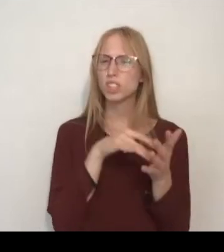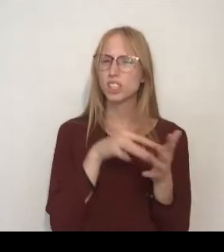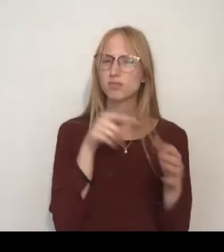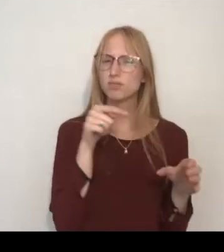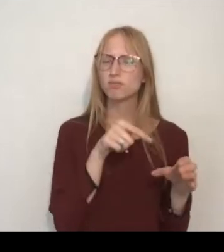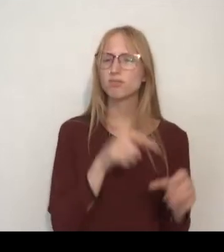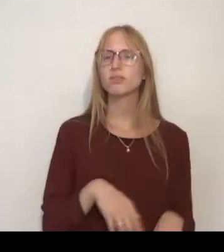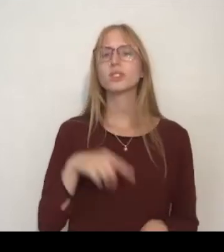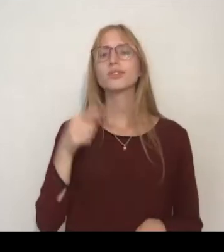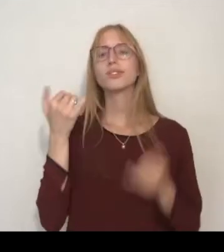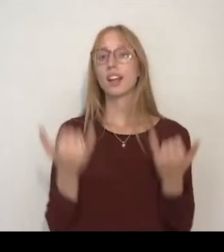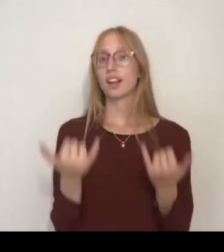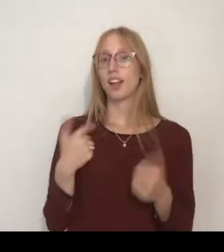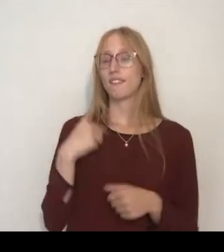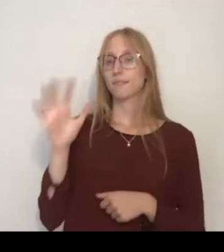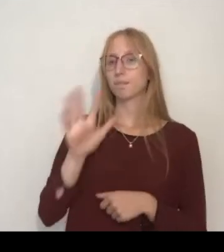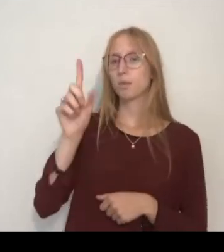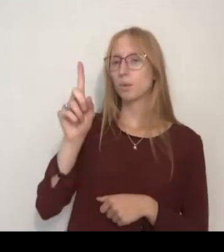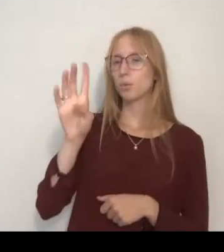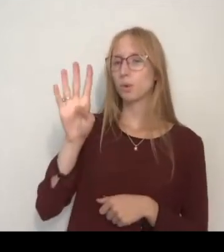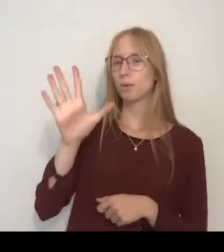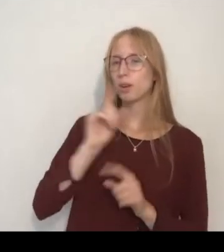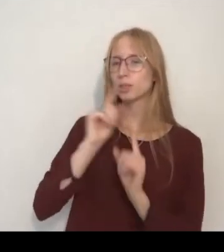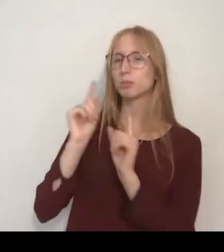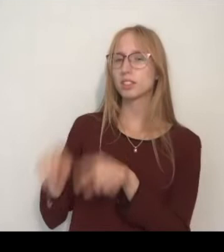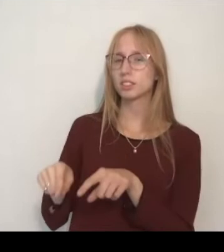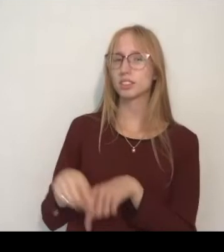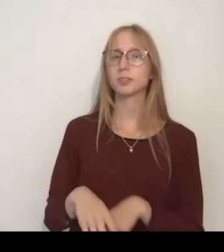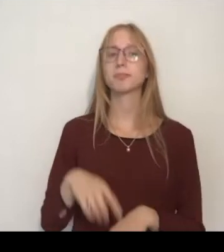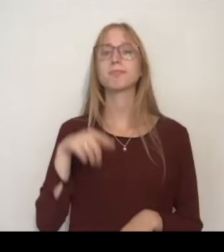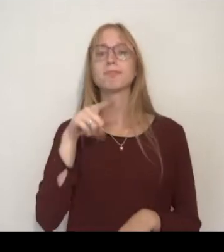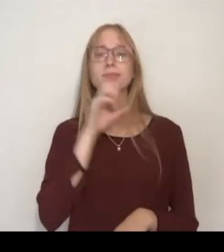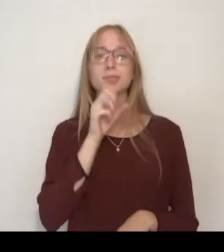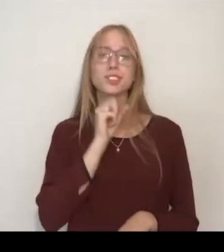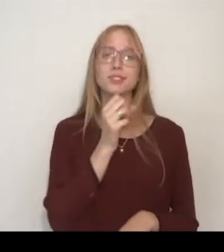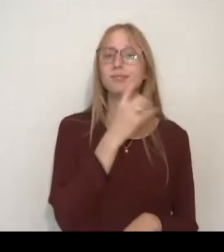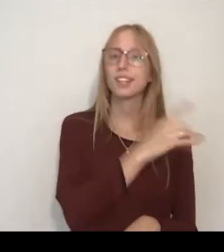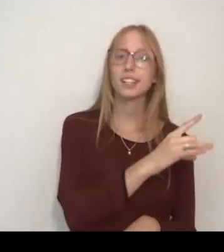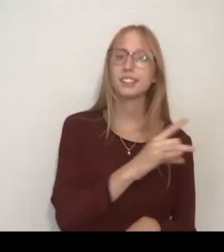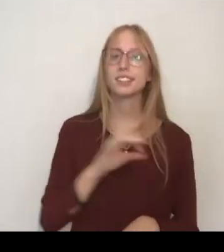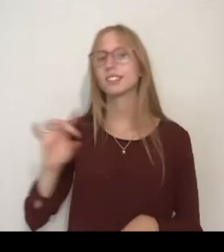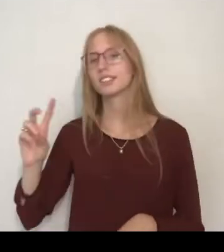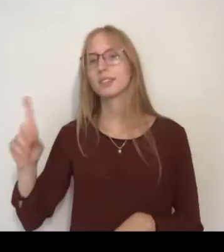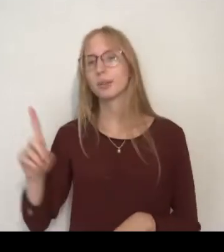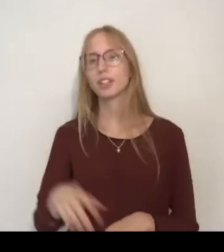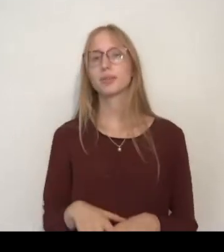Our population, who did we study? At the moment, we have about 145 responses.